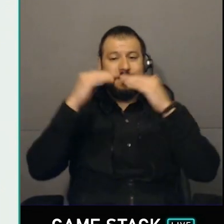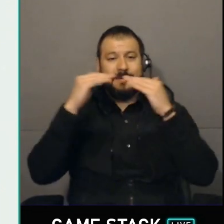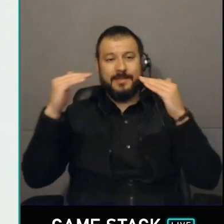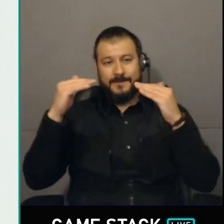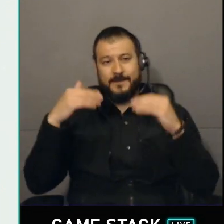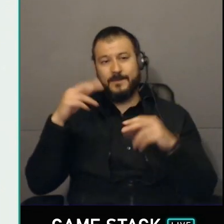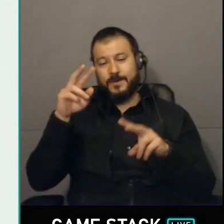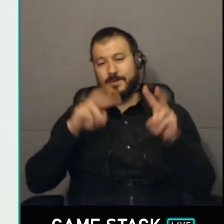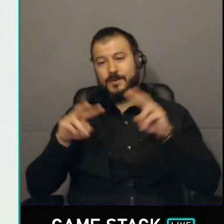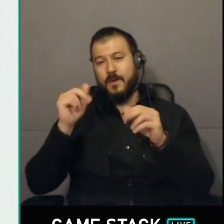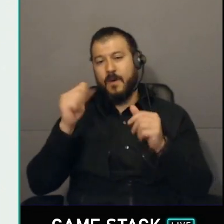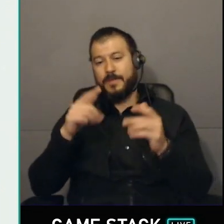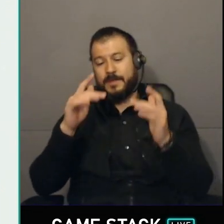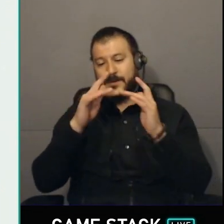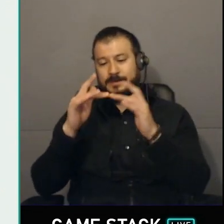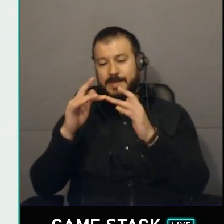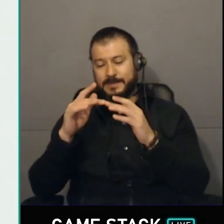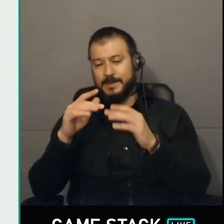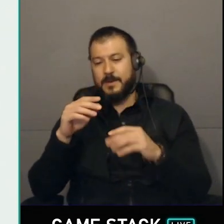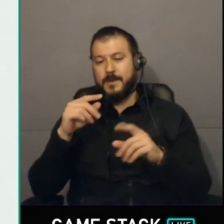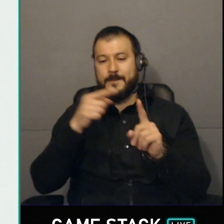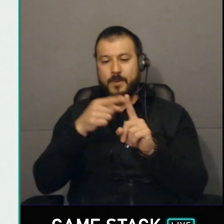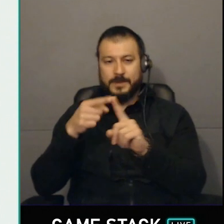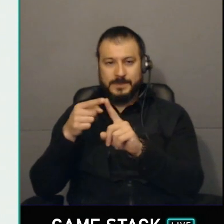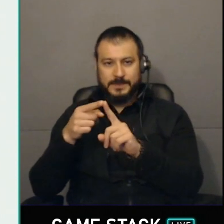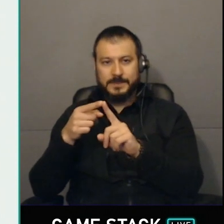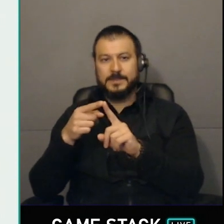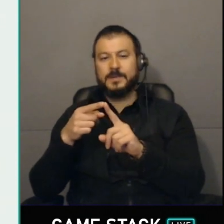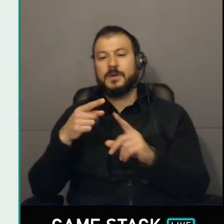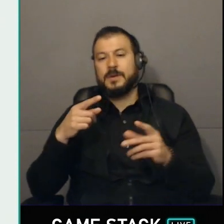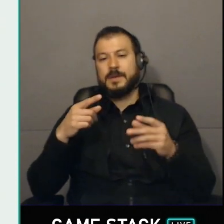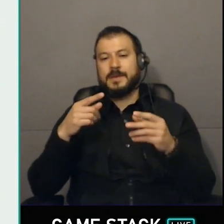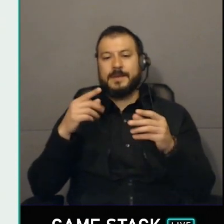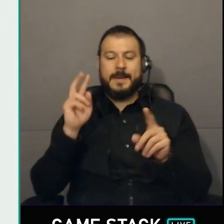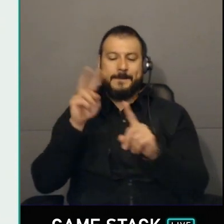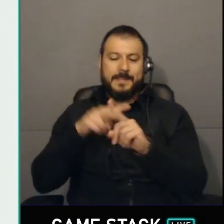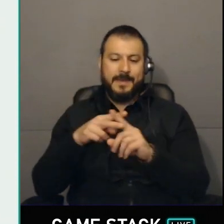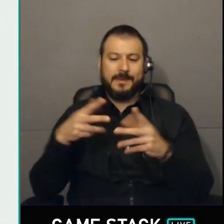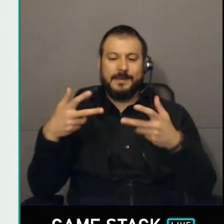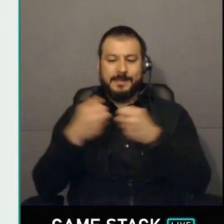points, we’re applying collision resolution forces, we're accumulating those collision